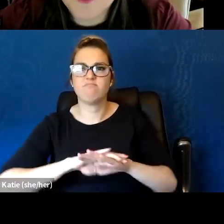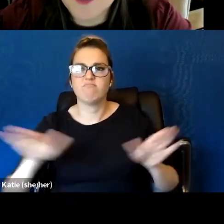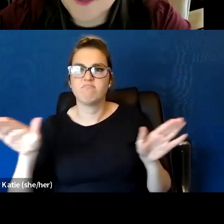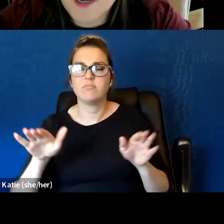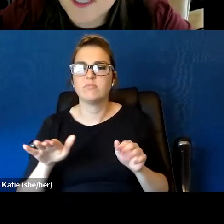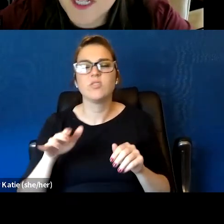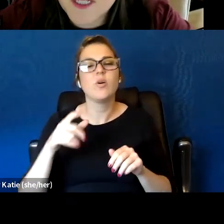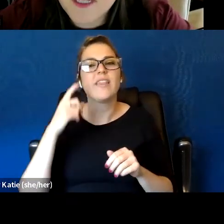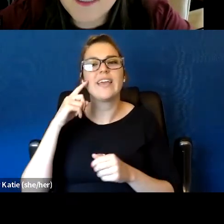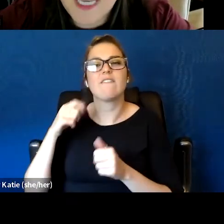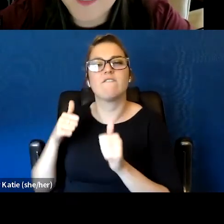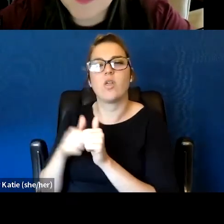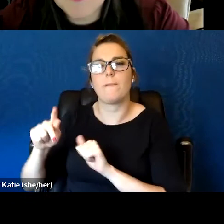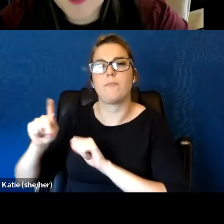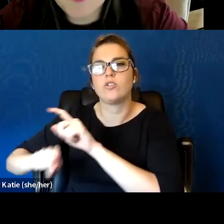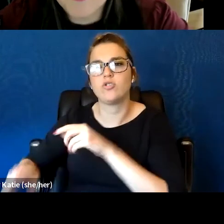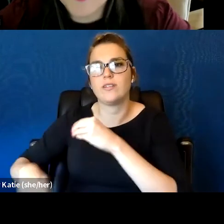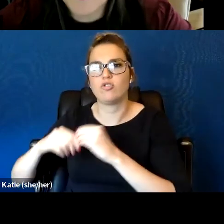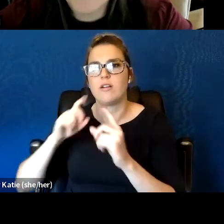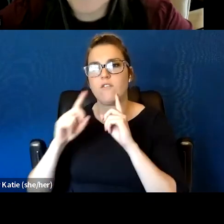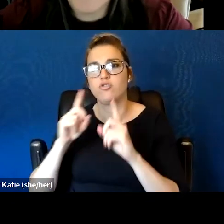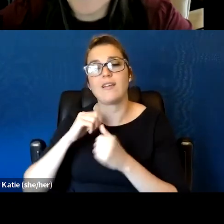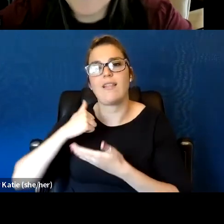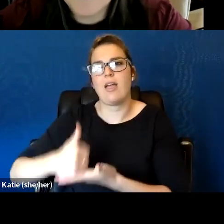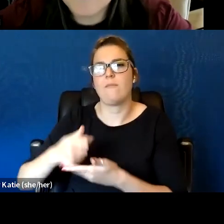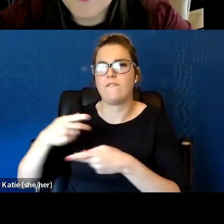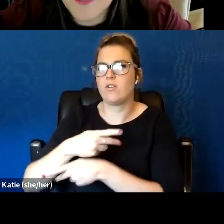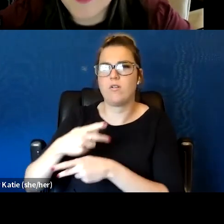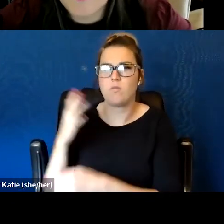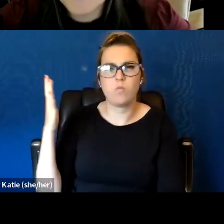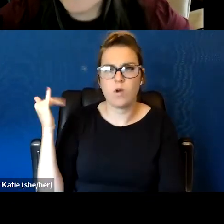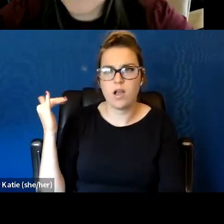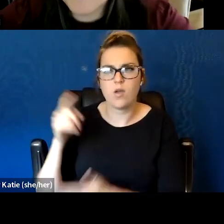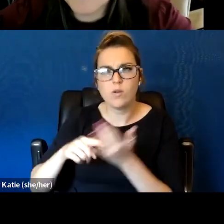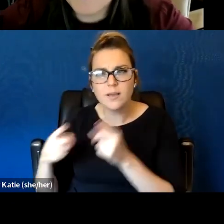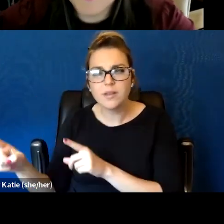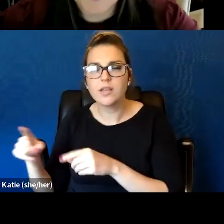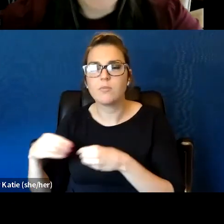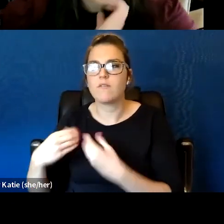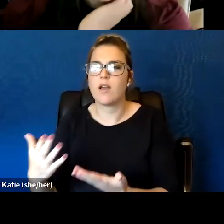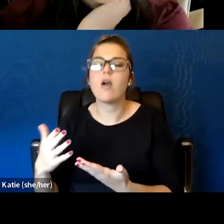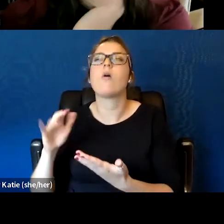or just additional conversations can sometimes help reveal like what's going on, and that can give you some new avenues to maybe address it.